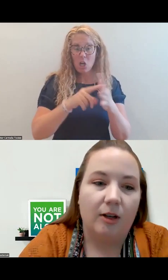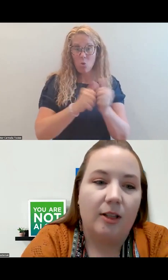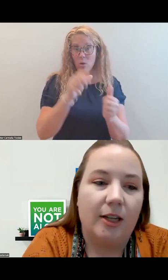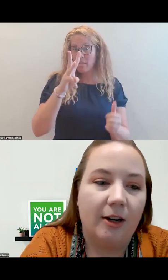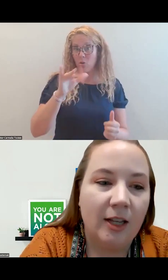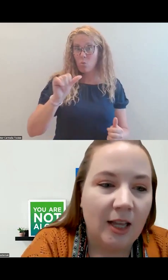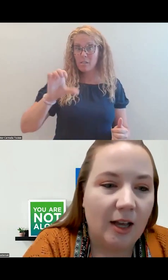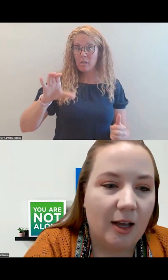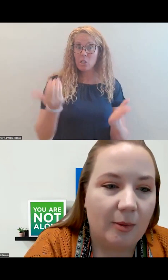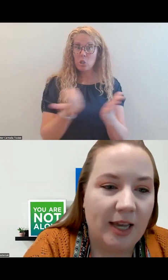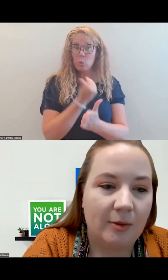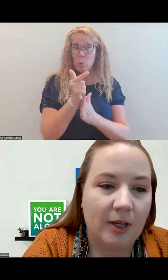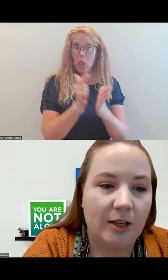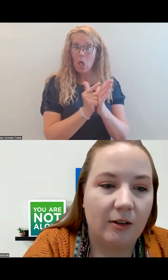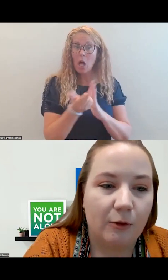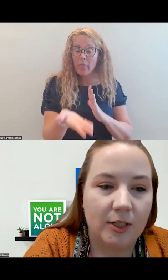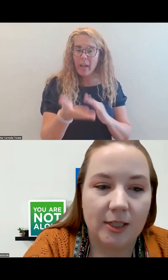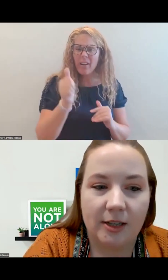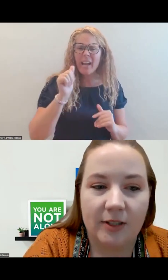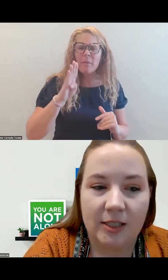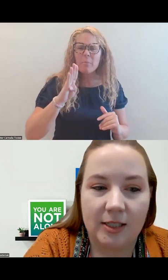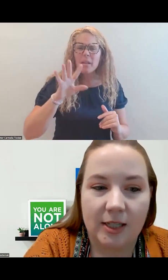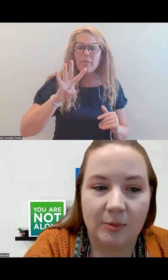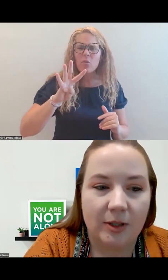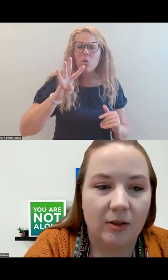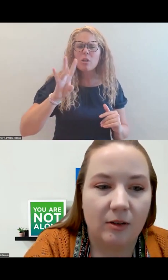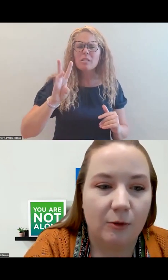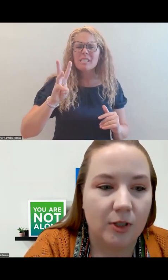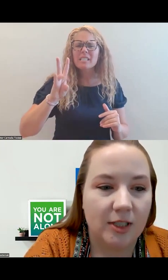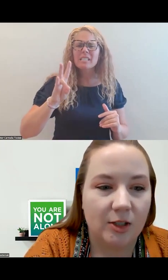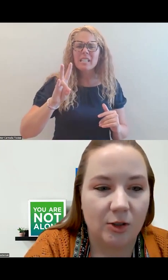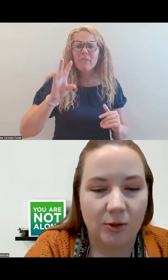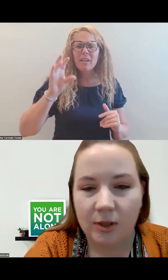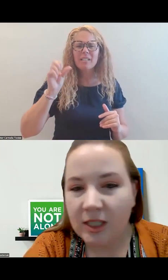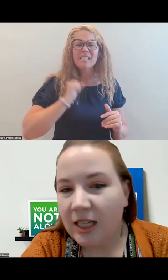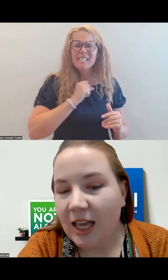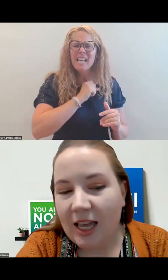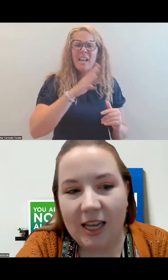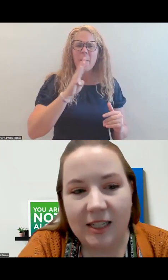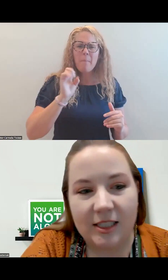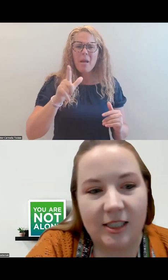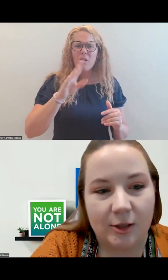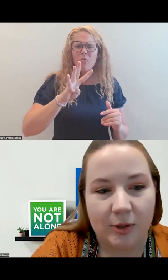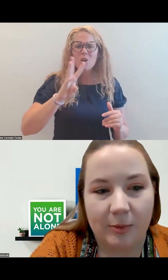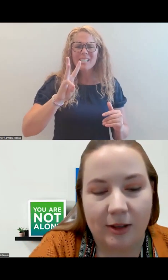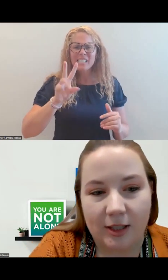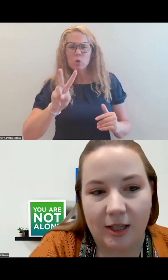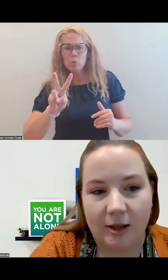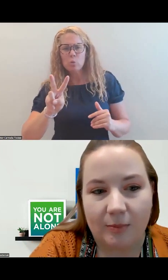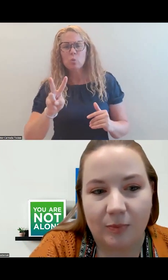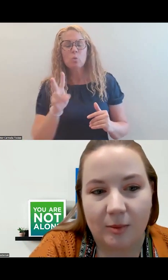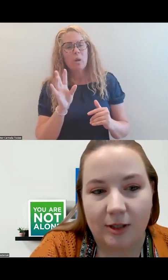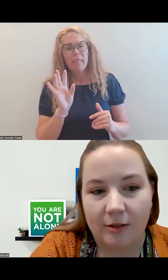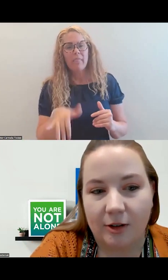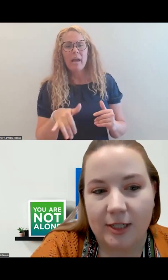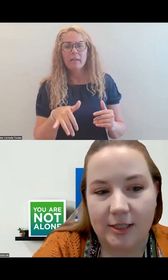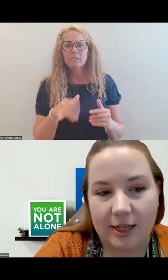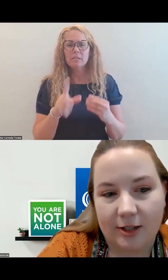BILL SENATE BILL 462. THIS IS REALLY ABOUT THE PILLAR OF THE CRISIS CARE